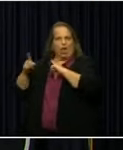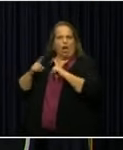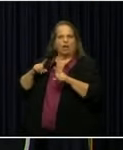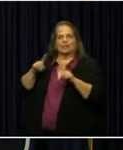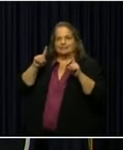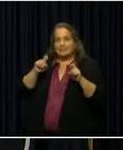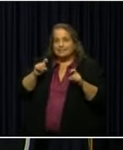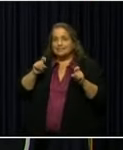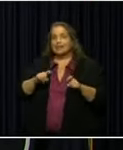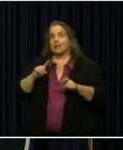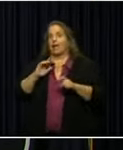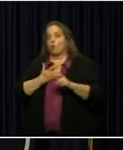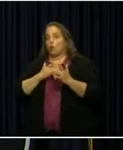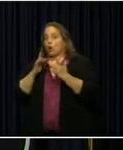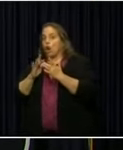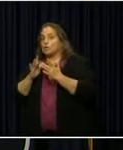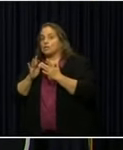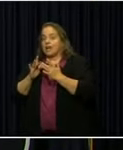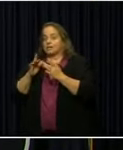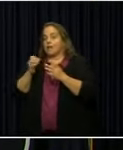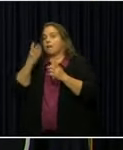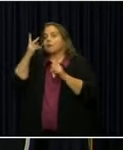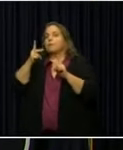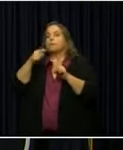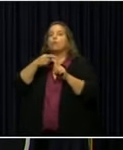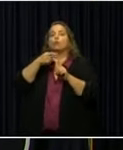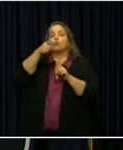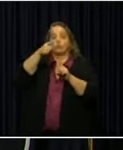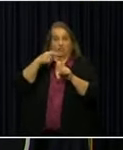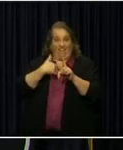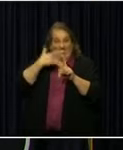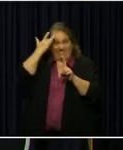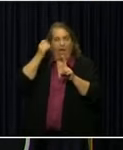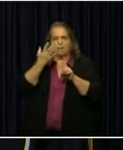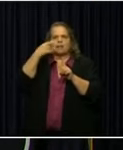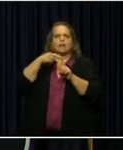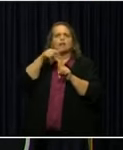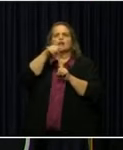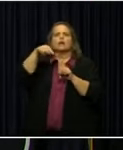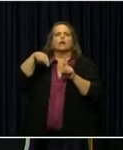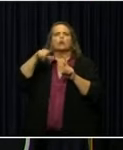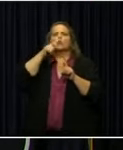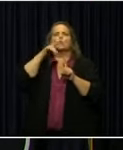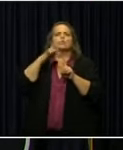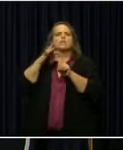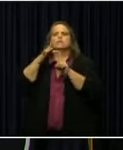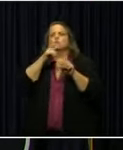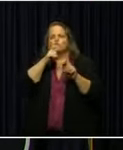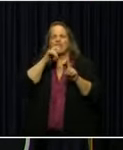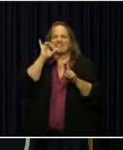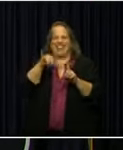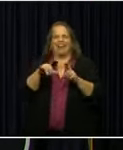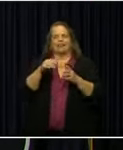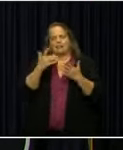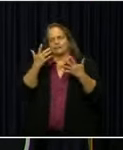[NOT AUDIBLE] BUT DO YOU SEE INCLASS LEARNING POSSIBLE?